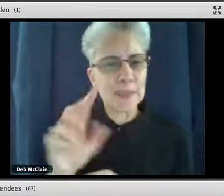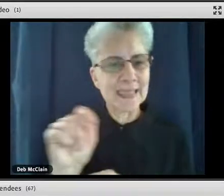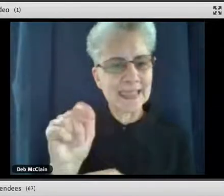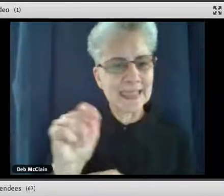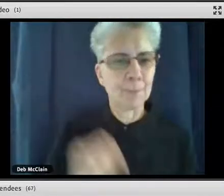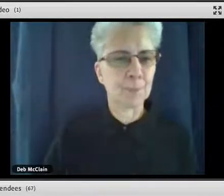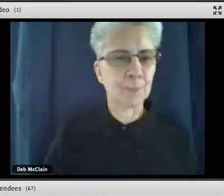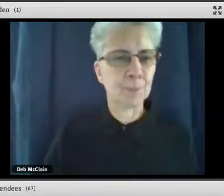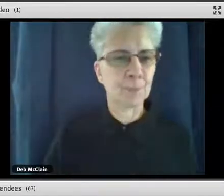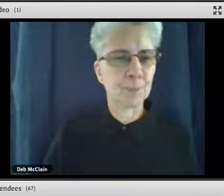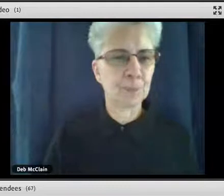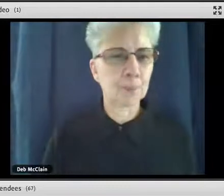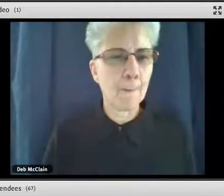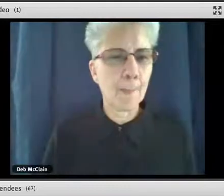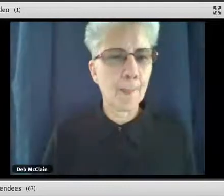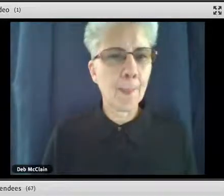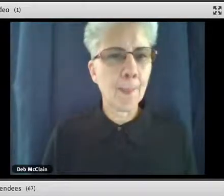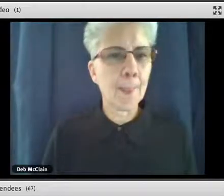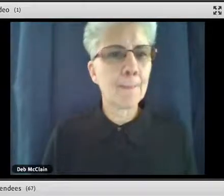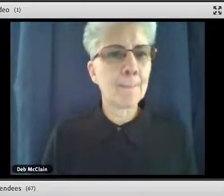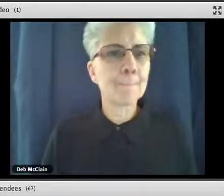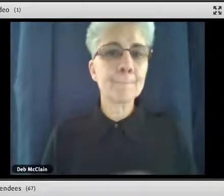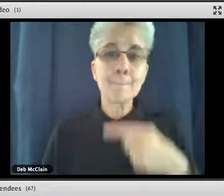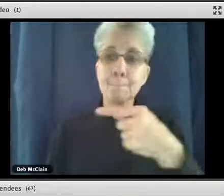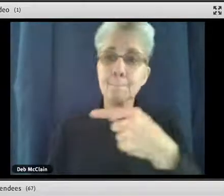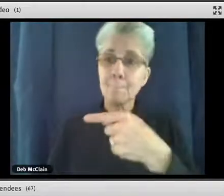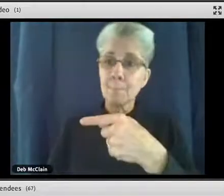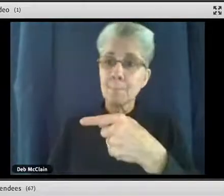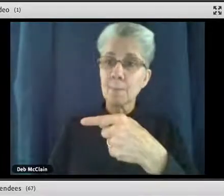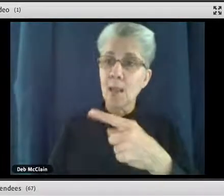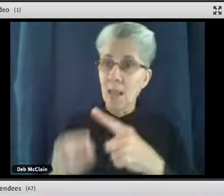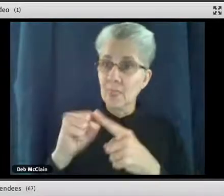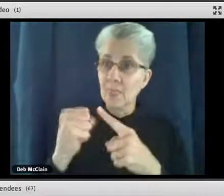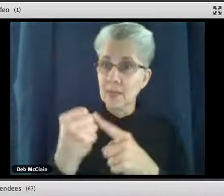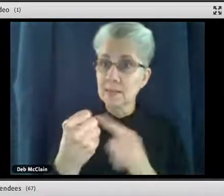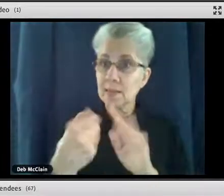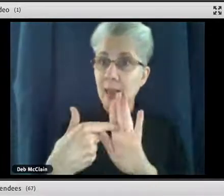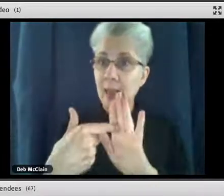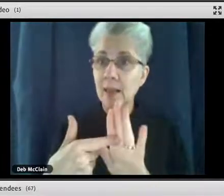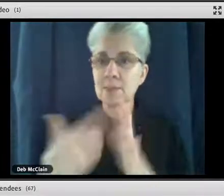then you want to use "t." So in this case,